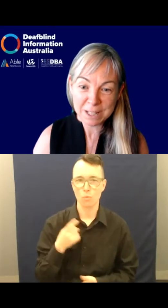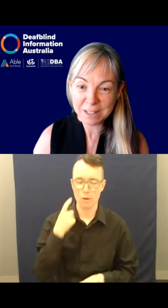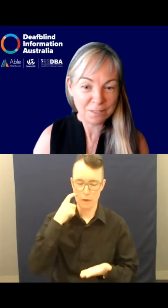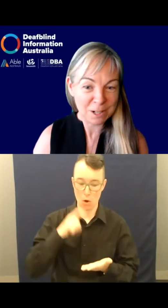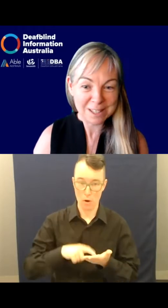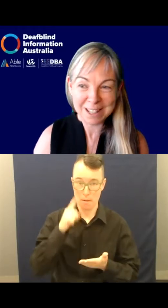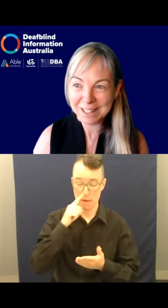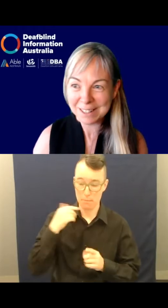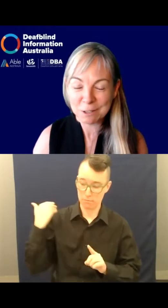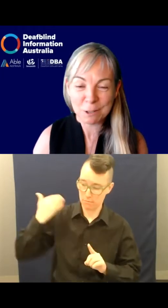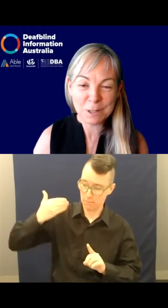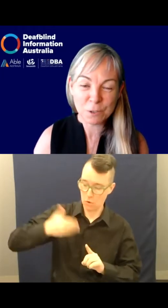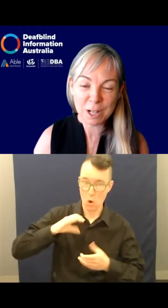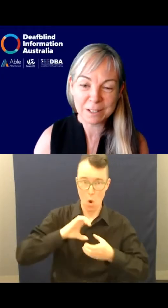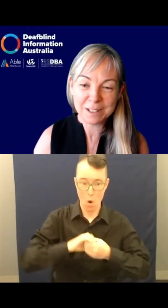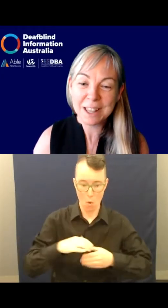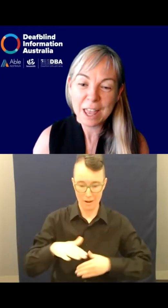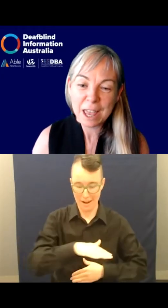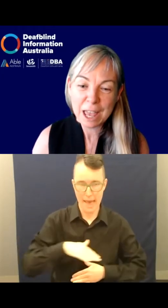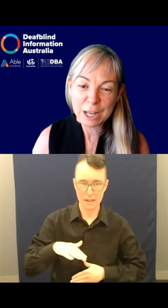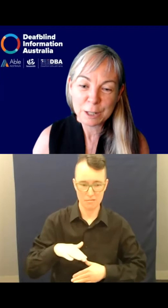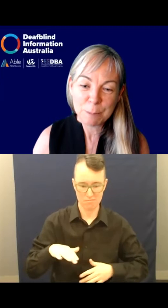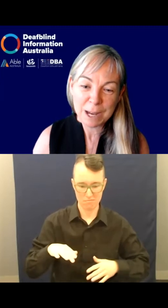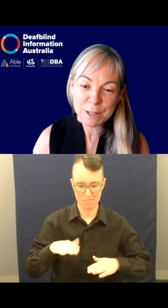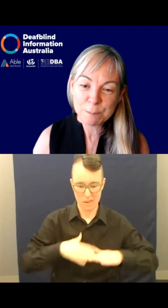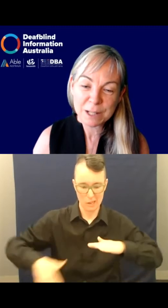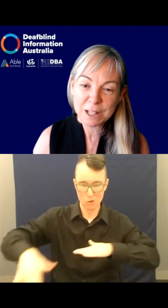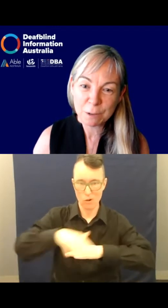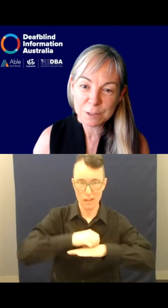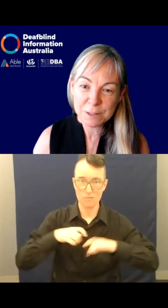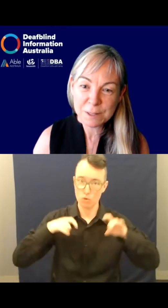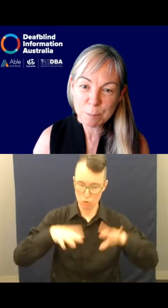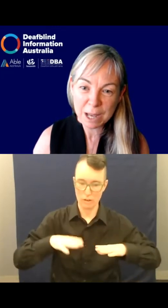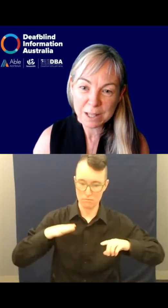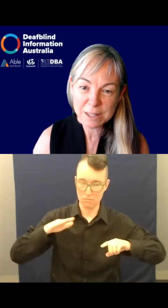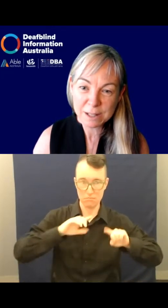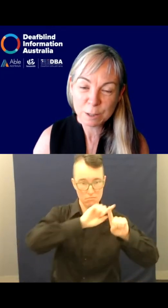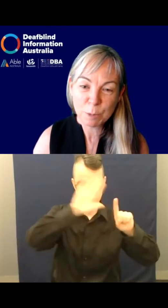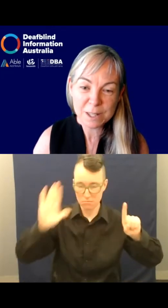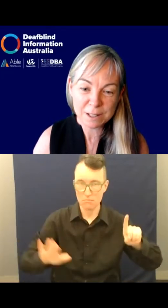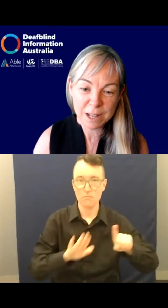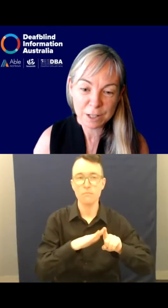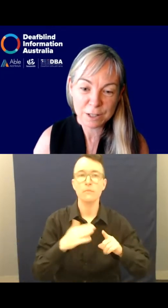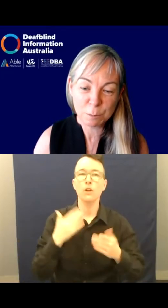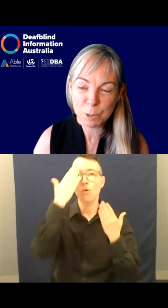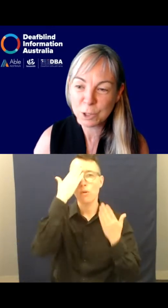the various lands across Australia and pay respects to elders past, present and emerging.